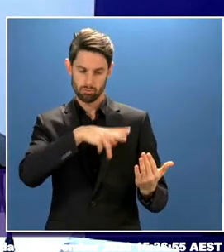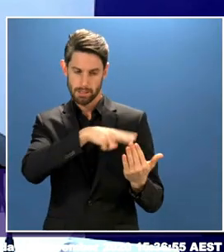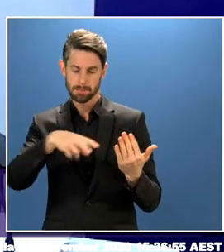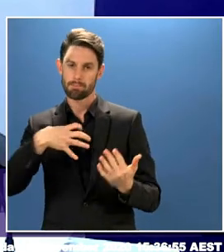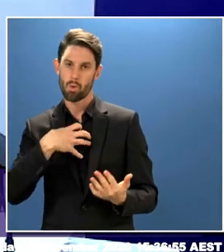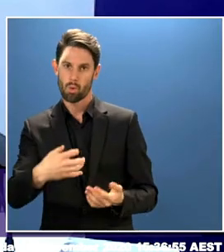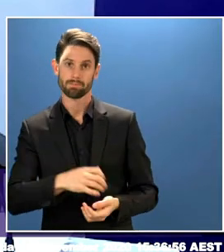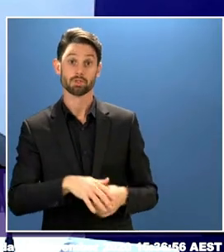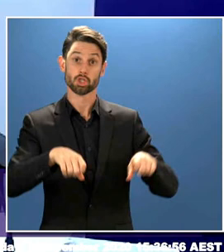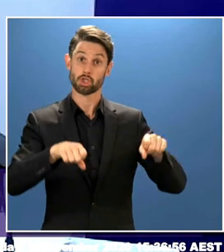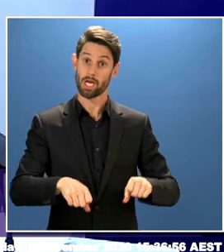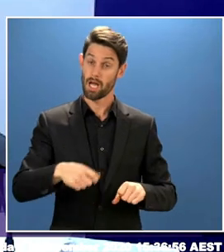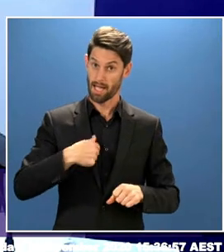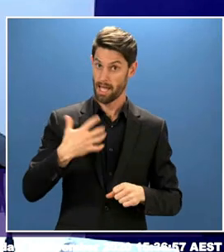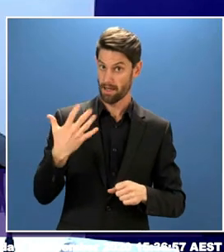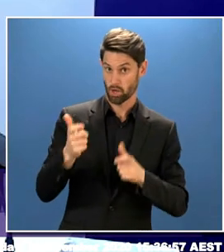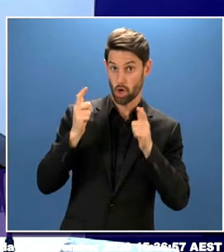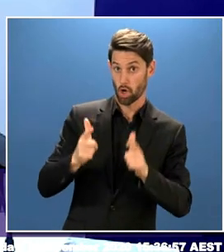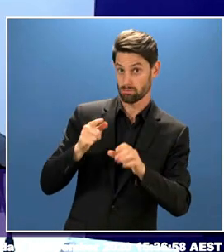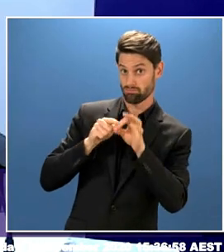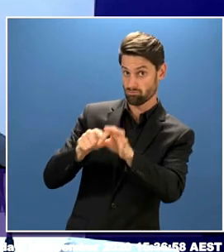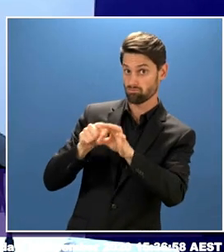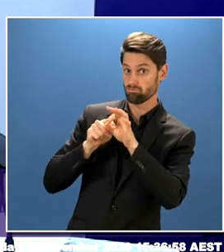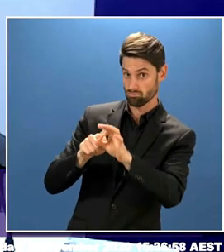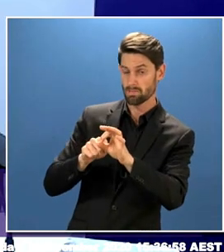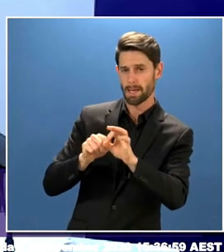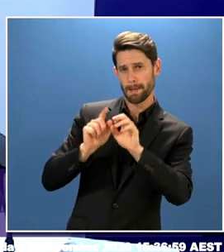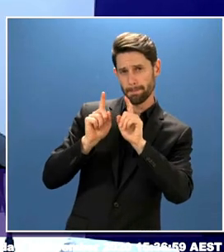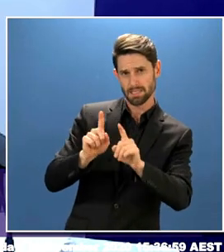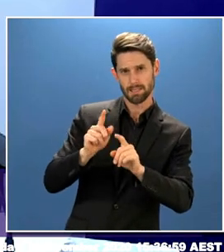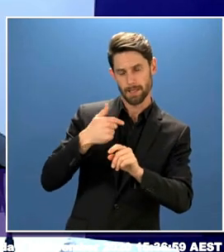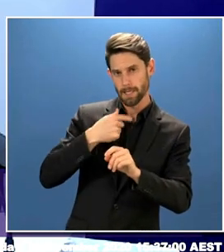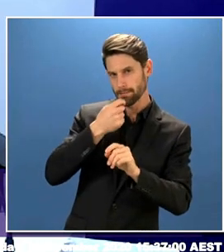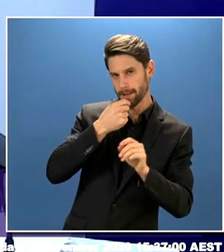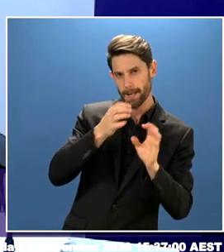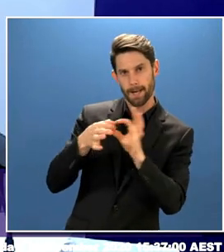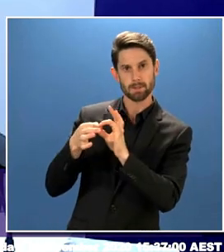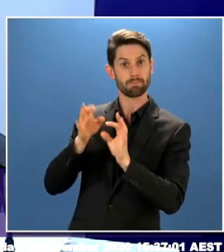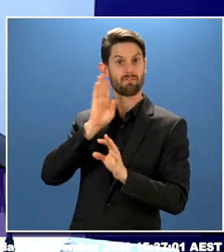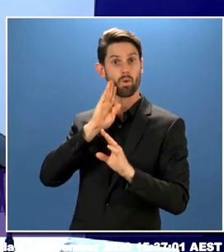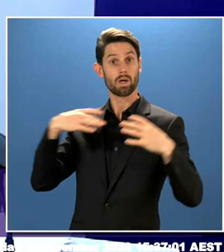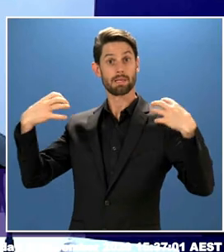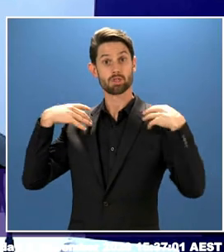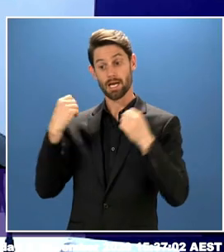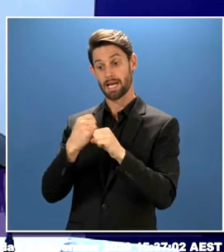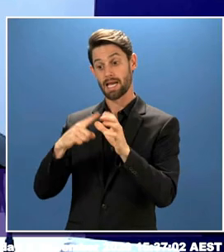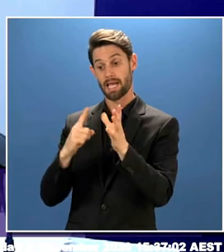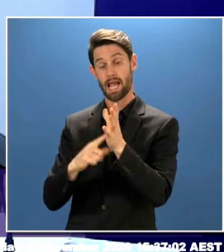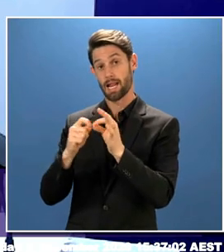I have many questions too, but one really follows on from commissioner Galbally. Is the conclusion to be drawn